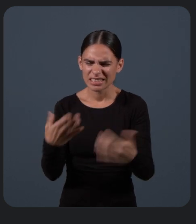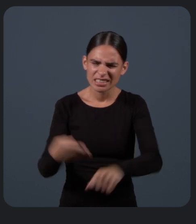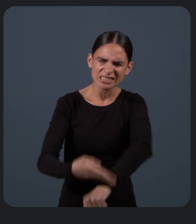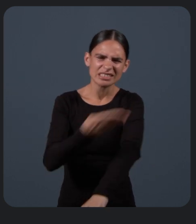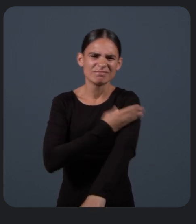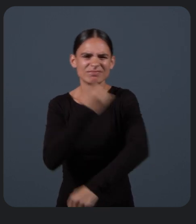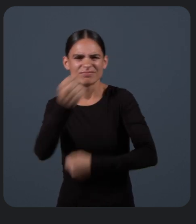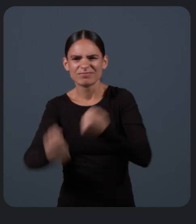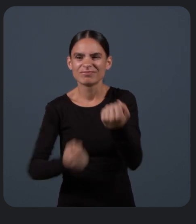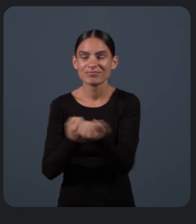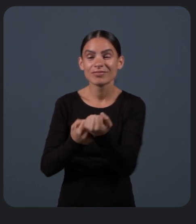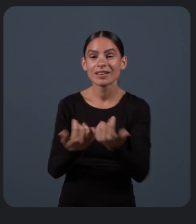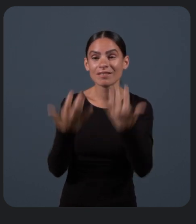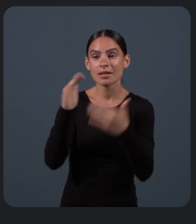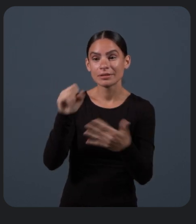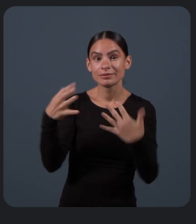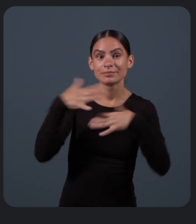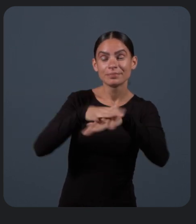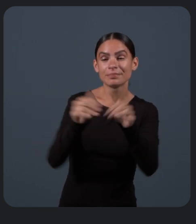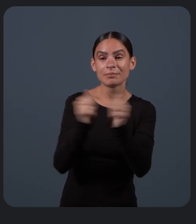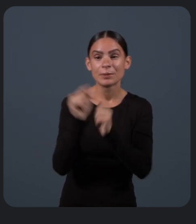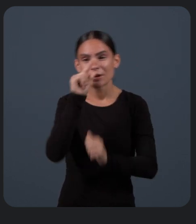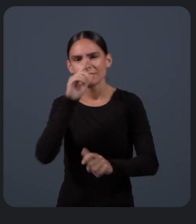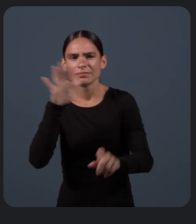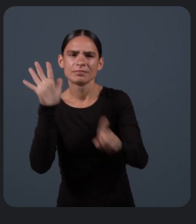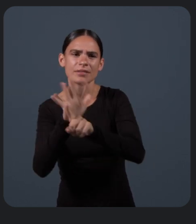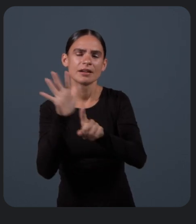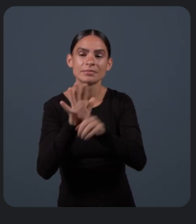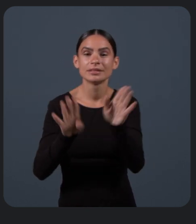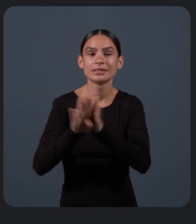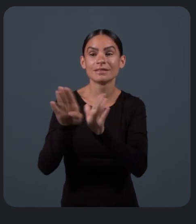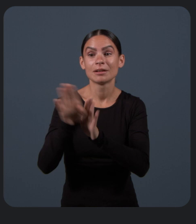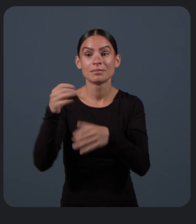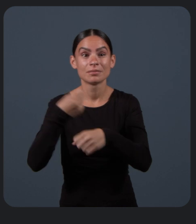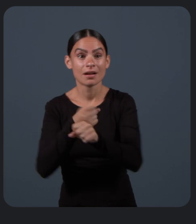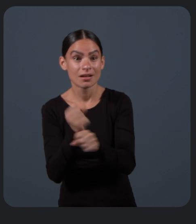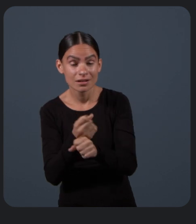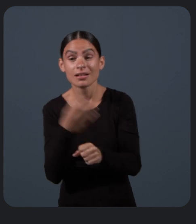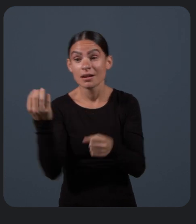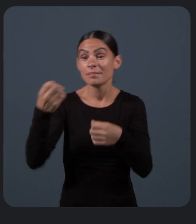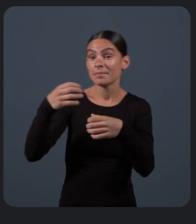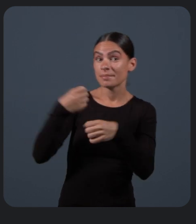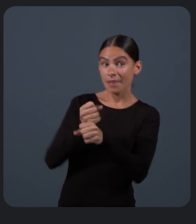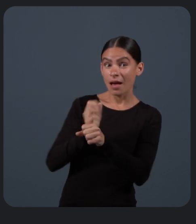with Google's most popular developer products and making our platform work better